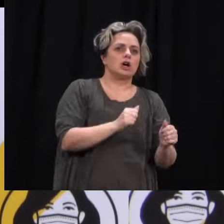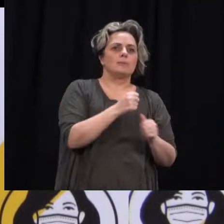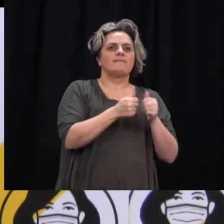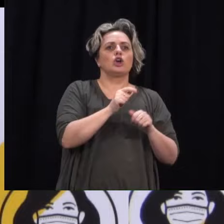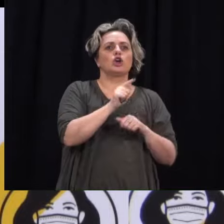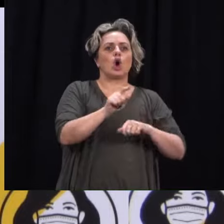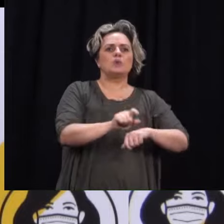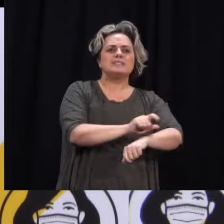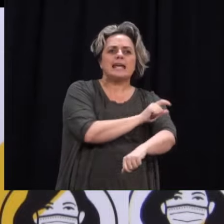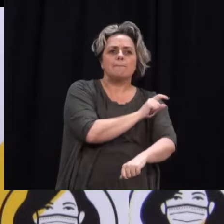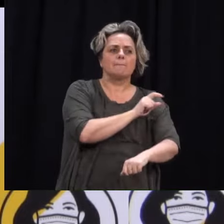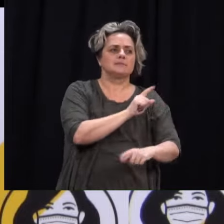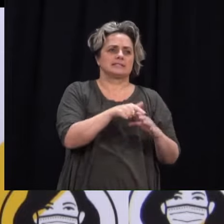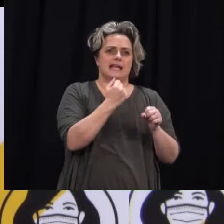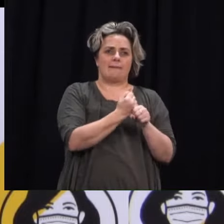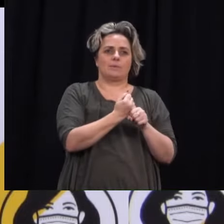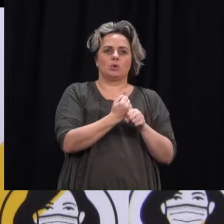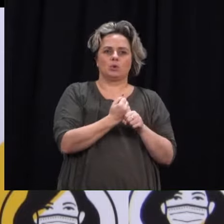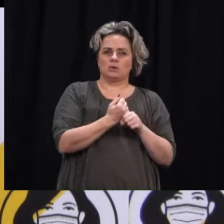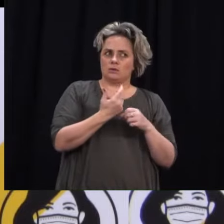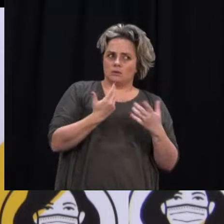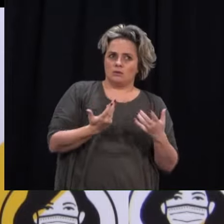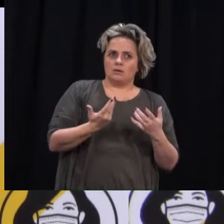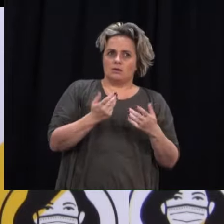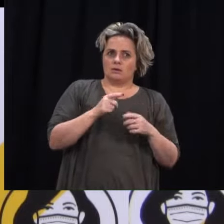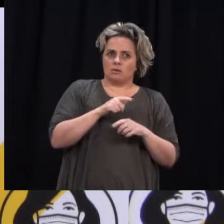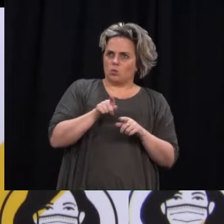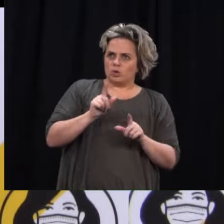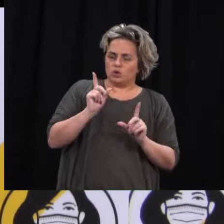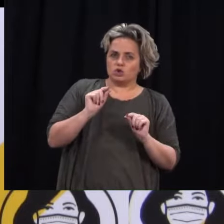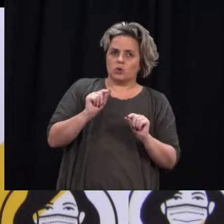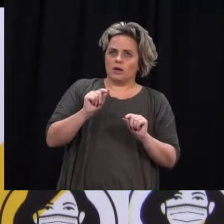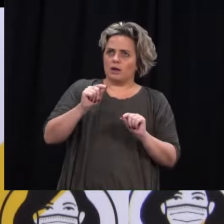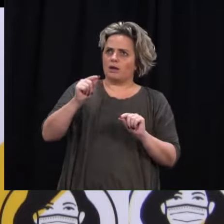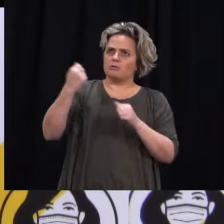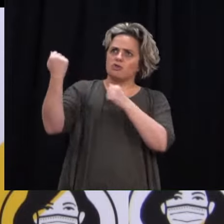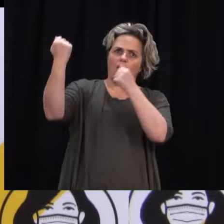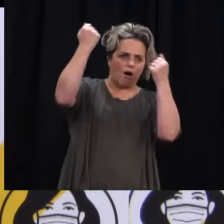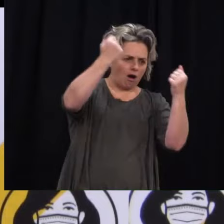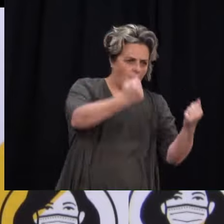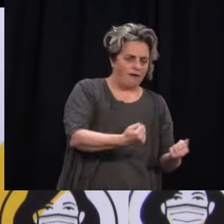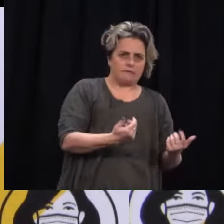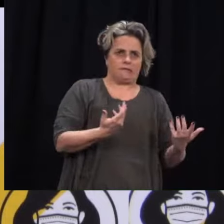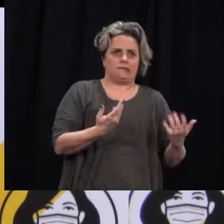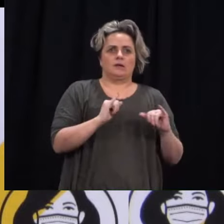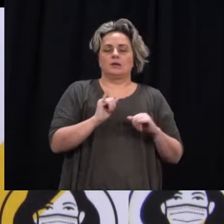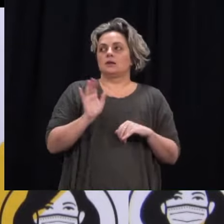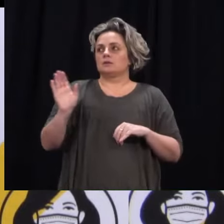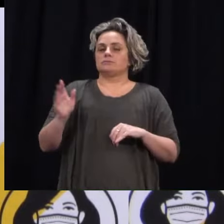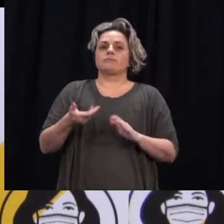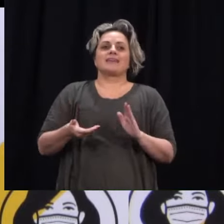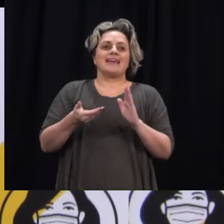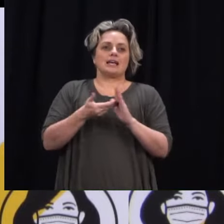get their test to try and avoid those long queues. They feel like they have no other option